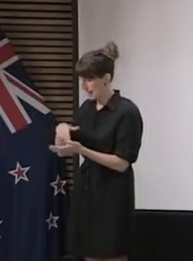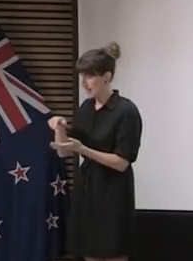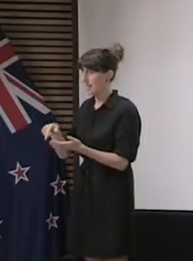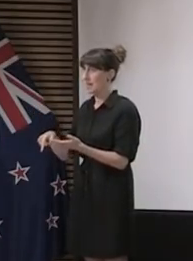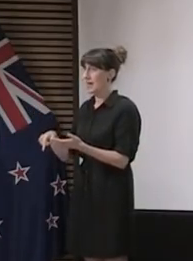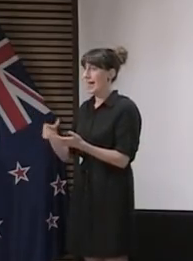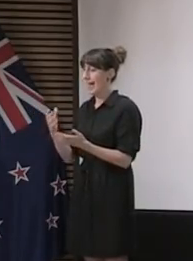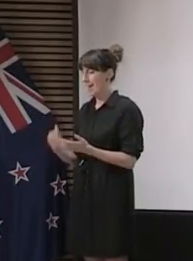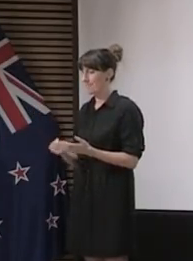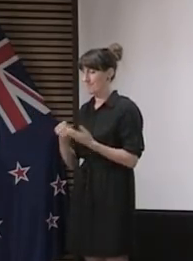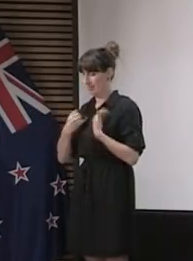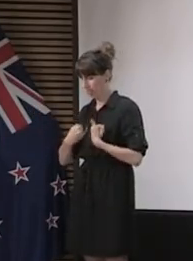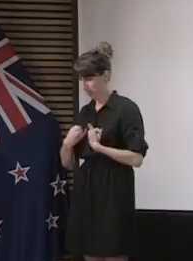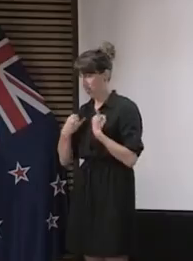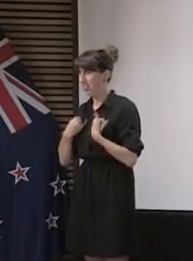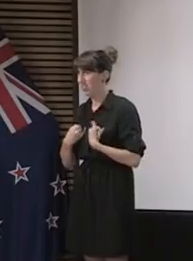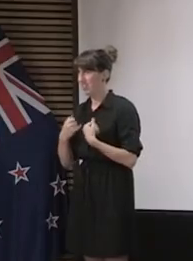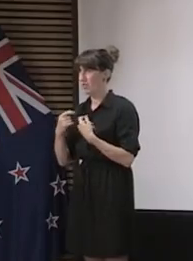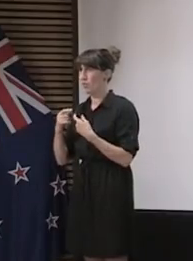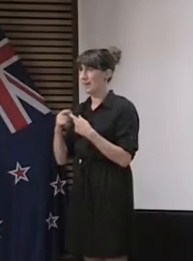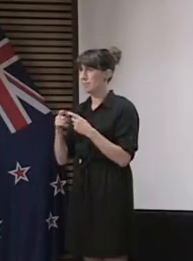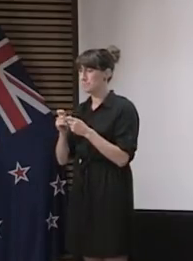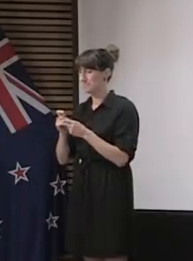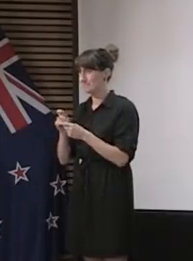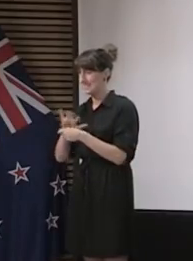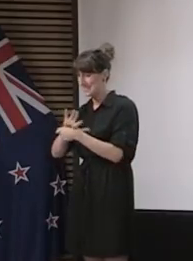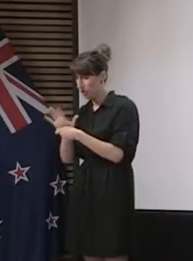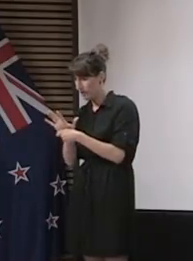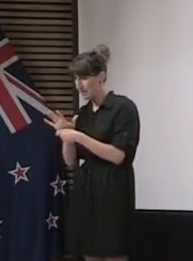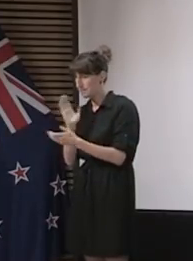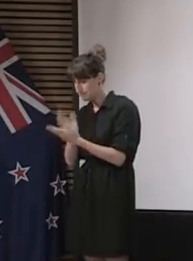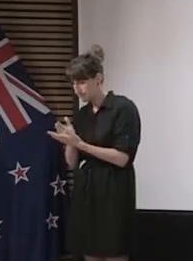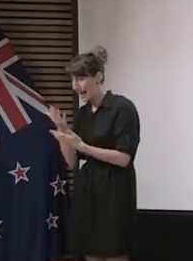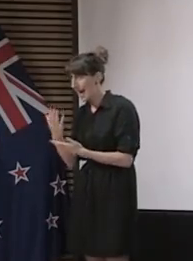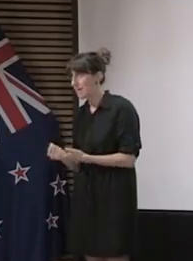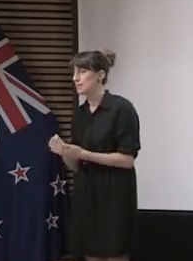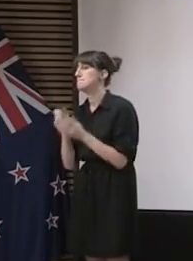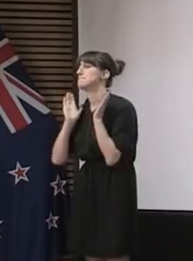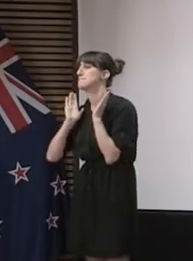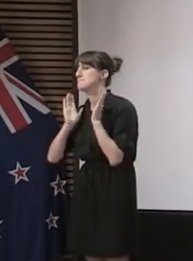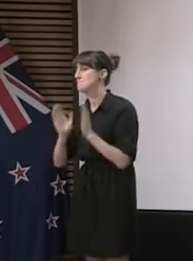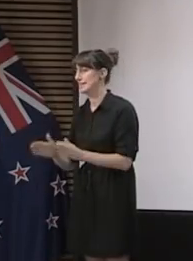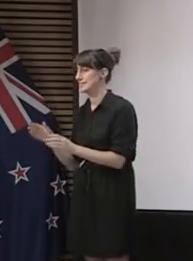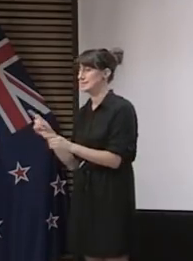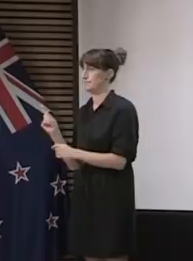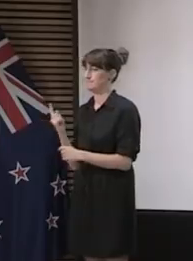You are absolutelyobliged to isolate if you arepositive for COVID-19 or ifyou are symptomatic.